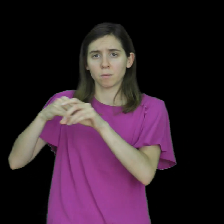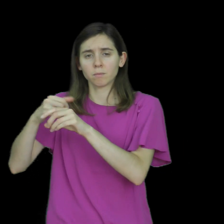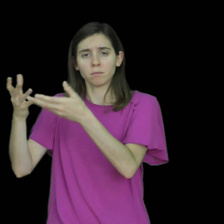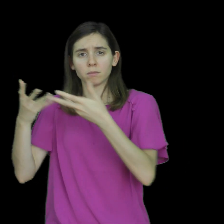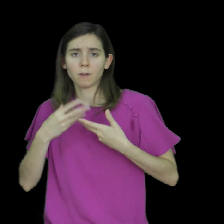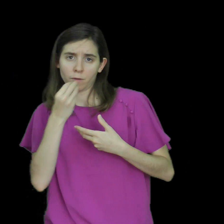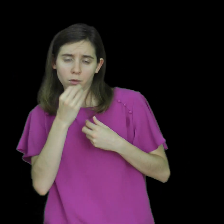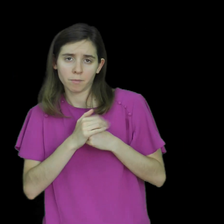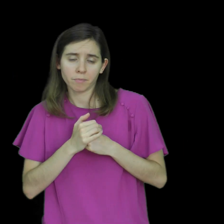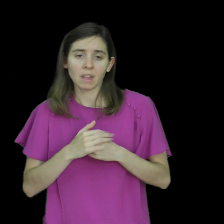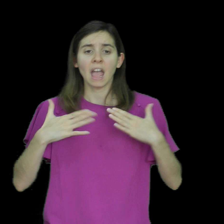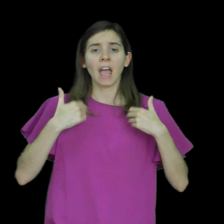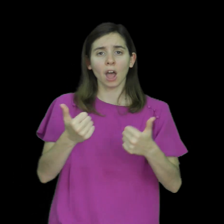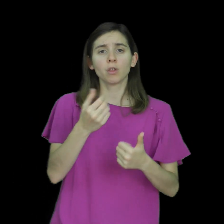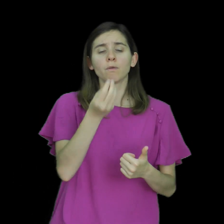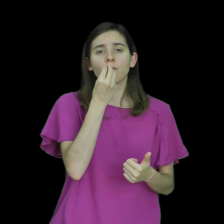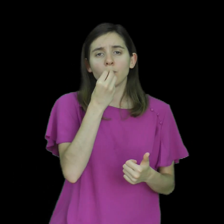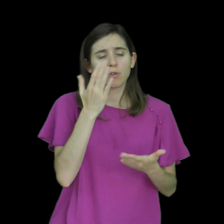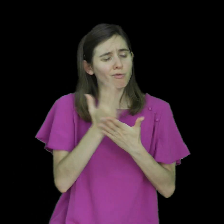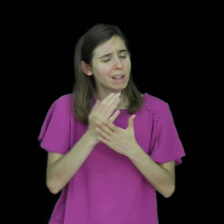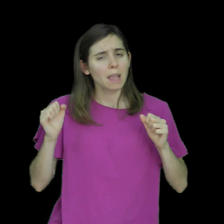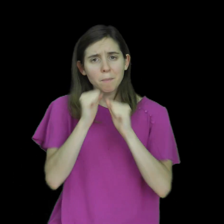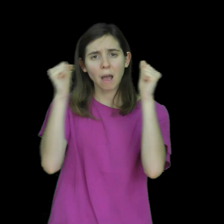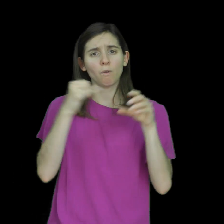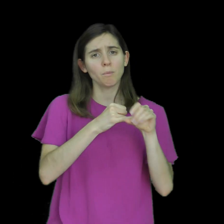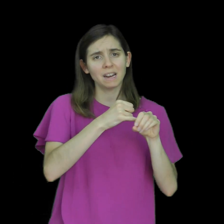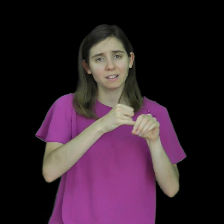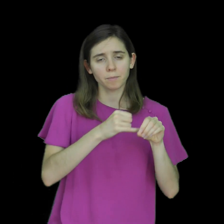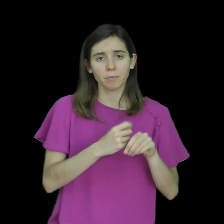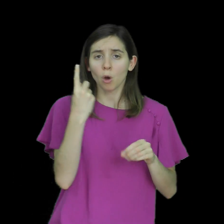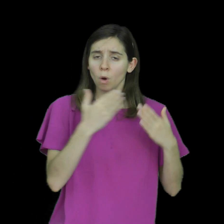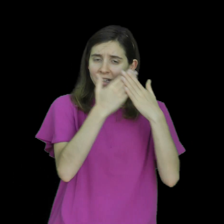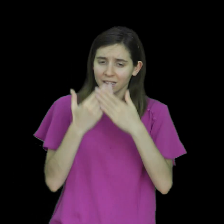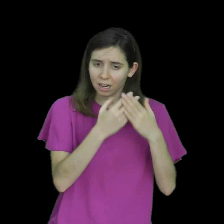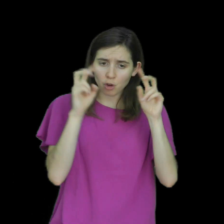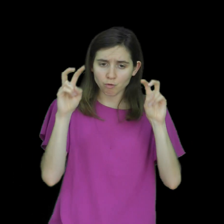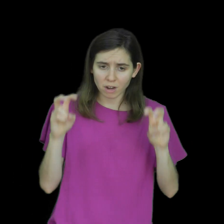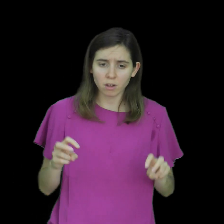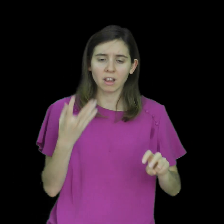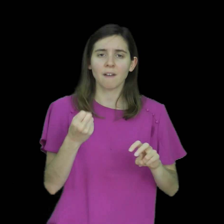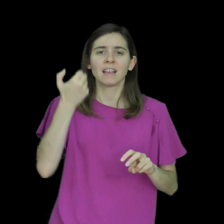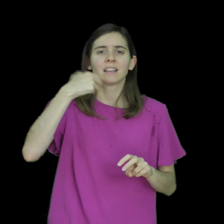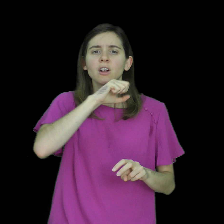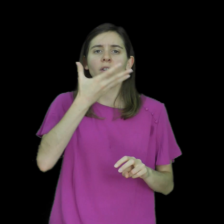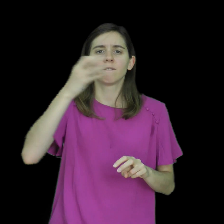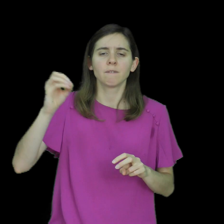Healthful food is powerful medicine. In one study, researchers placed 650 people